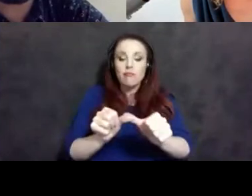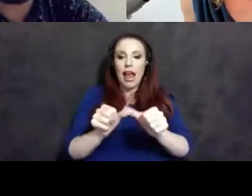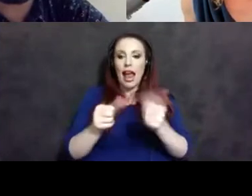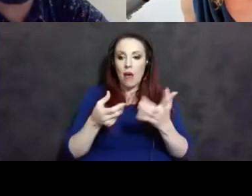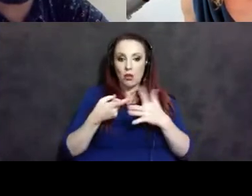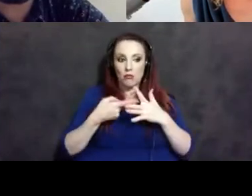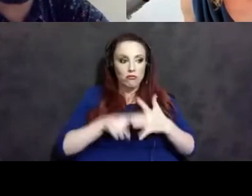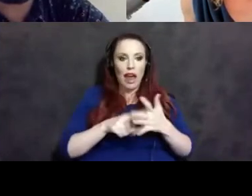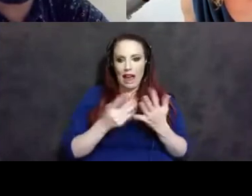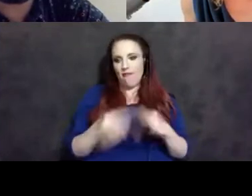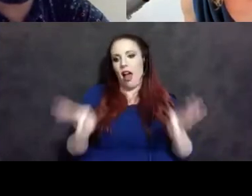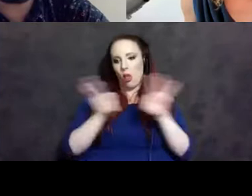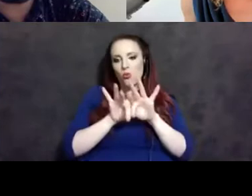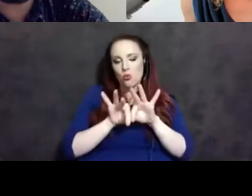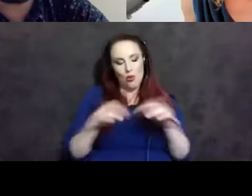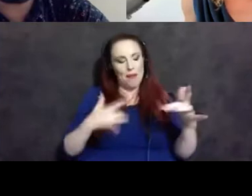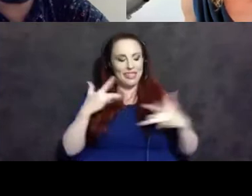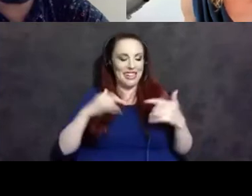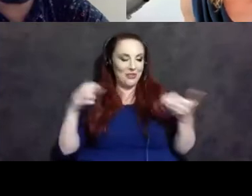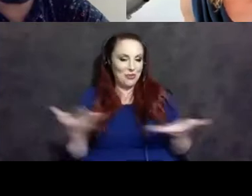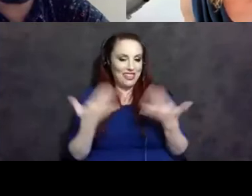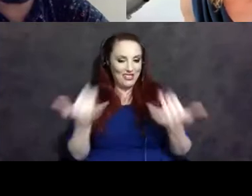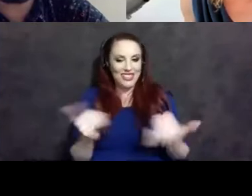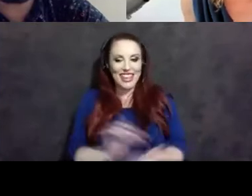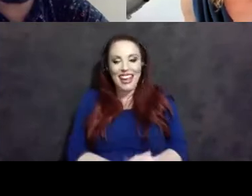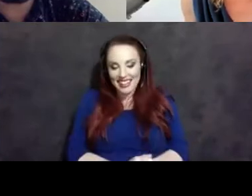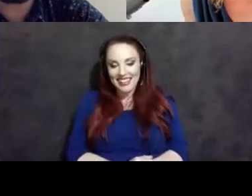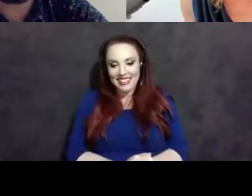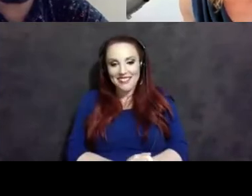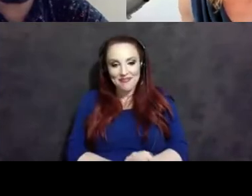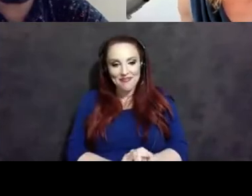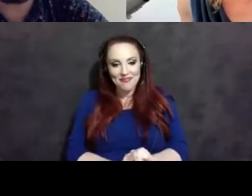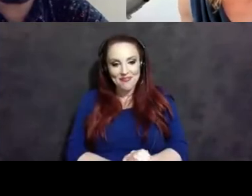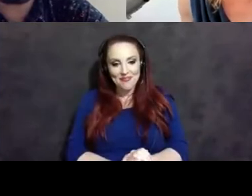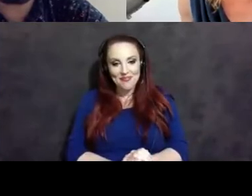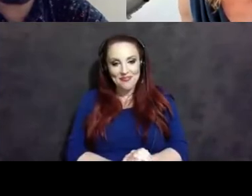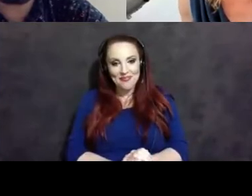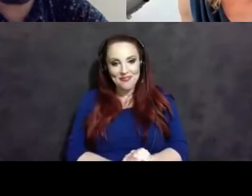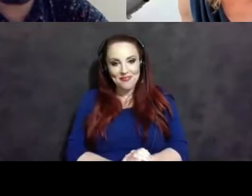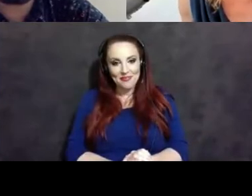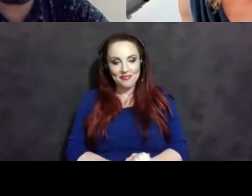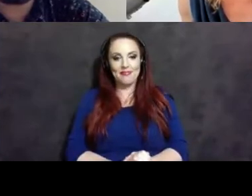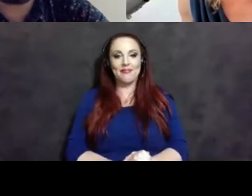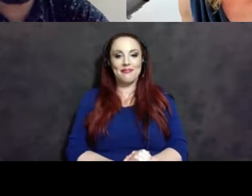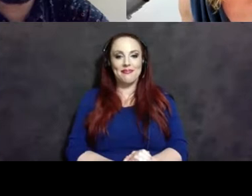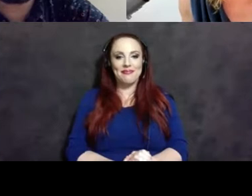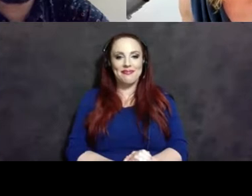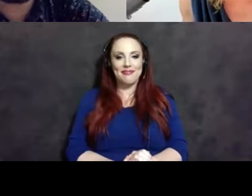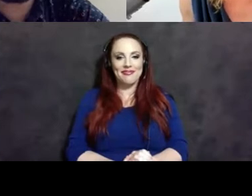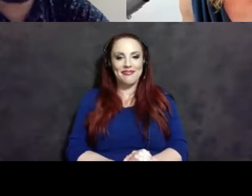I'm really excited to be here today. Max? Should I go next?